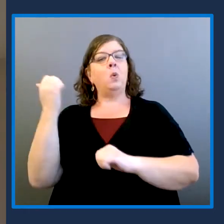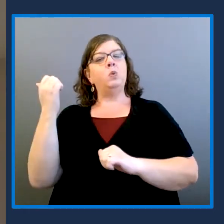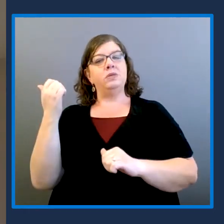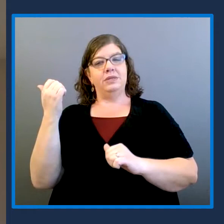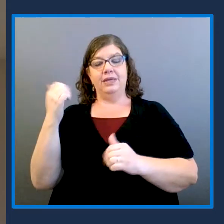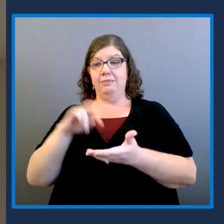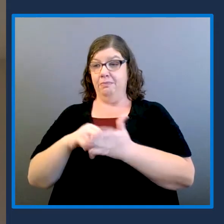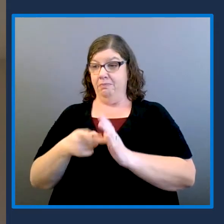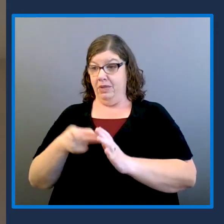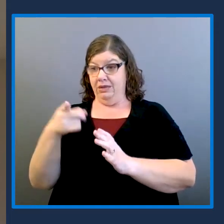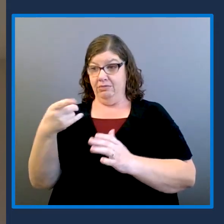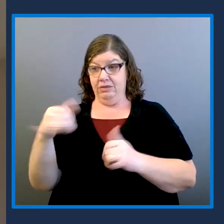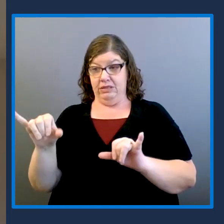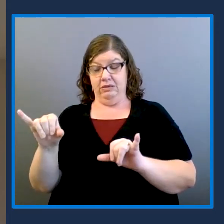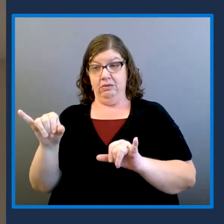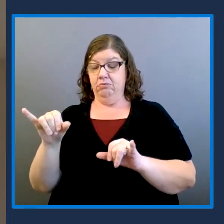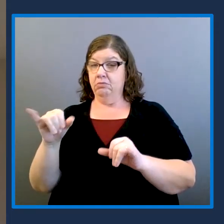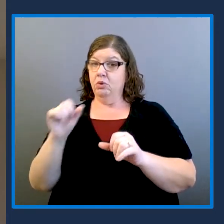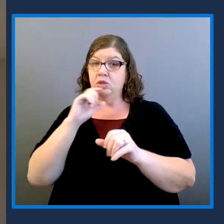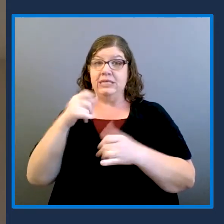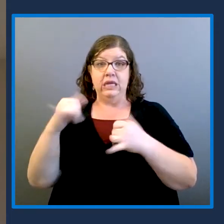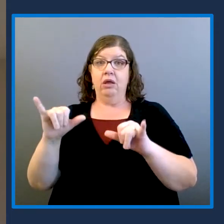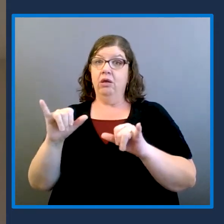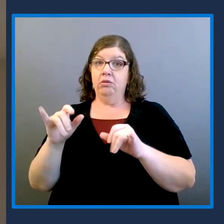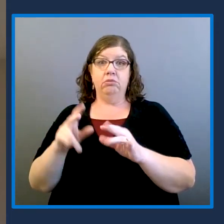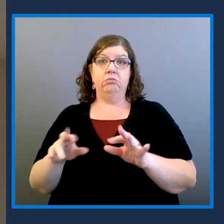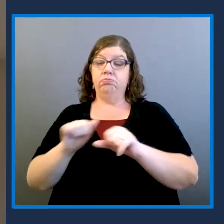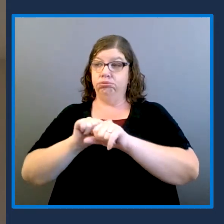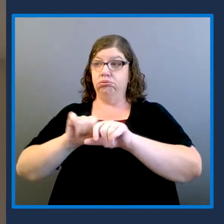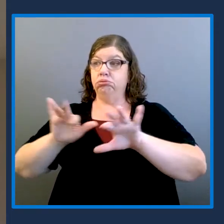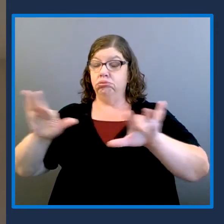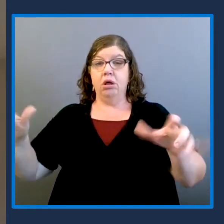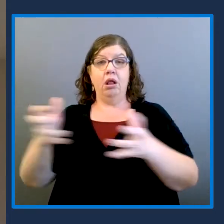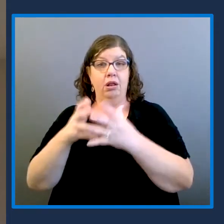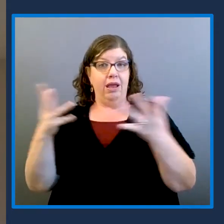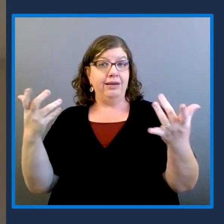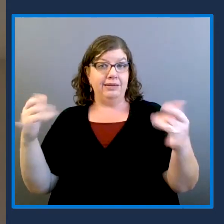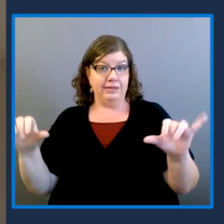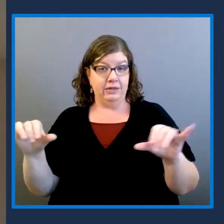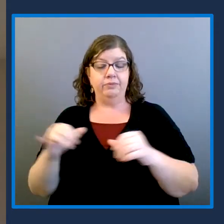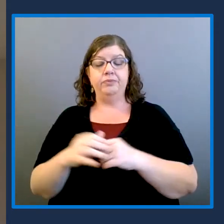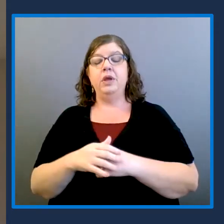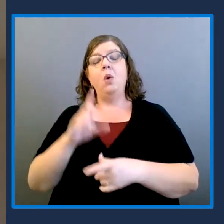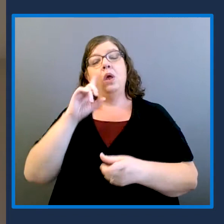by and large but it doesn't make them any less pervasive and i just wanted to make a point